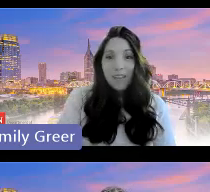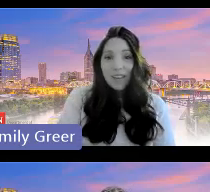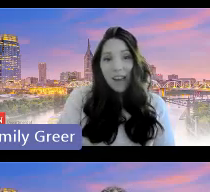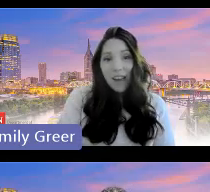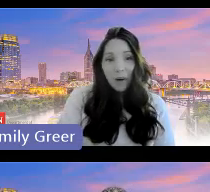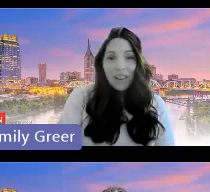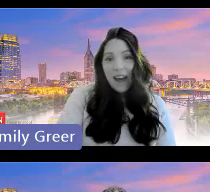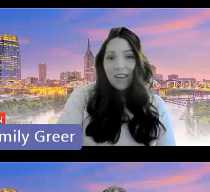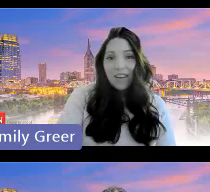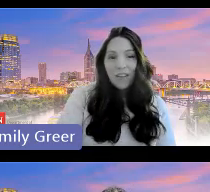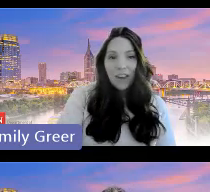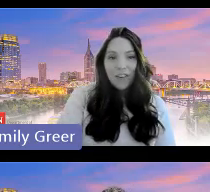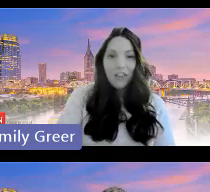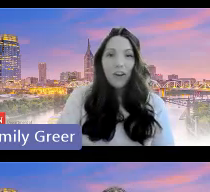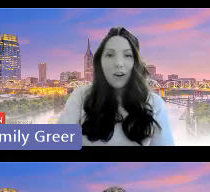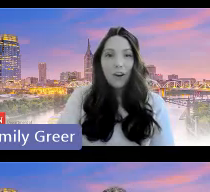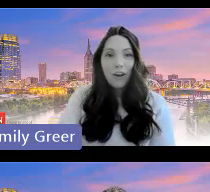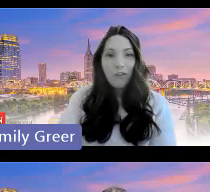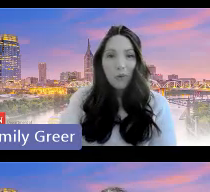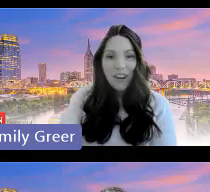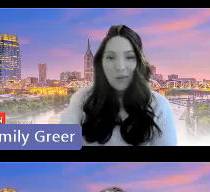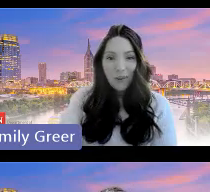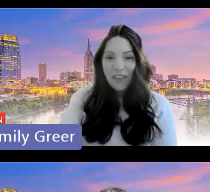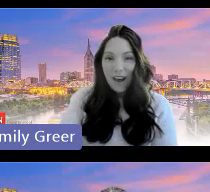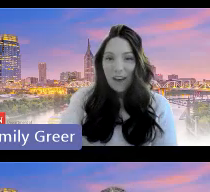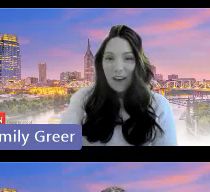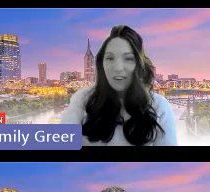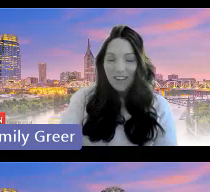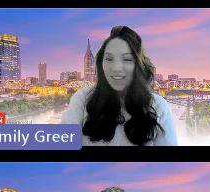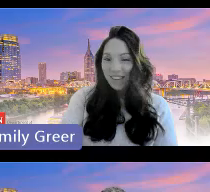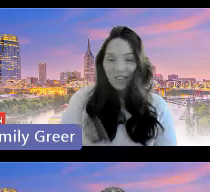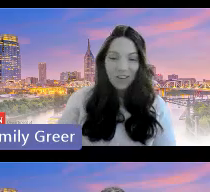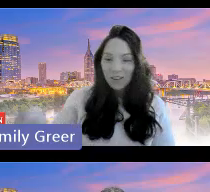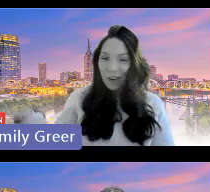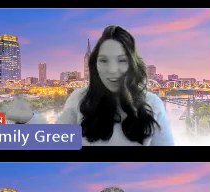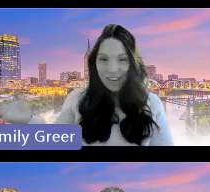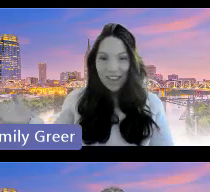This is our last lunch and learn of 2025, which is just crazy.